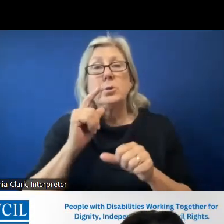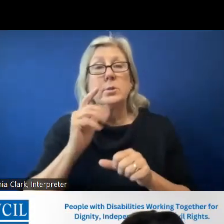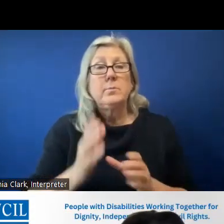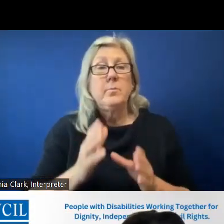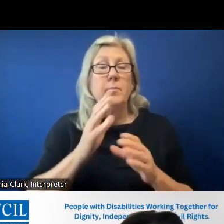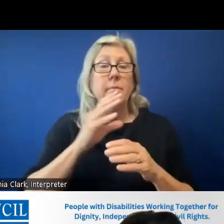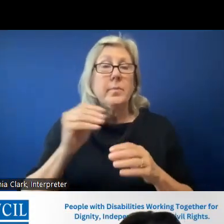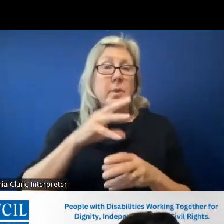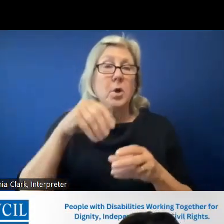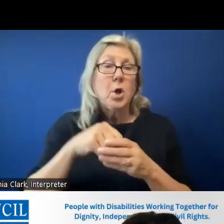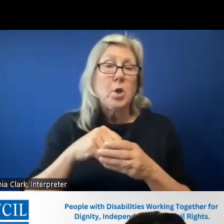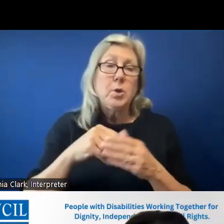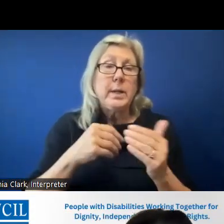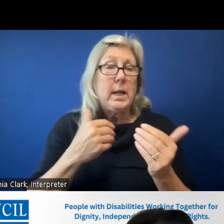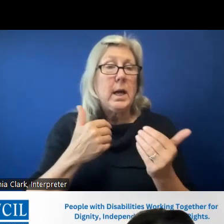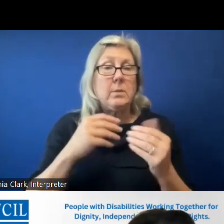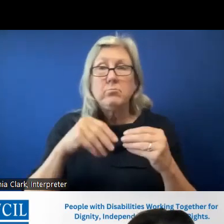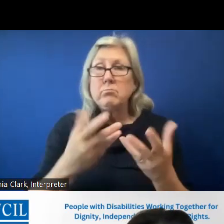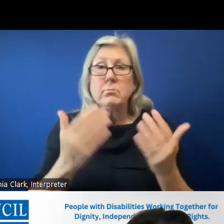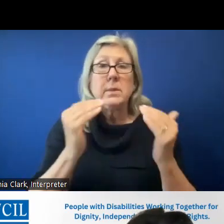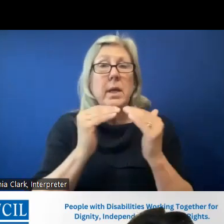for equal access for education, health care and civic life.